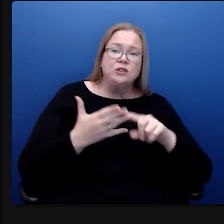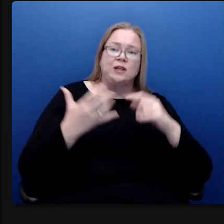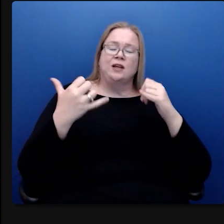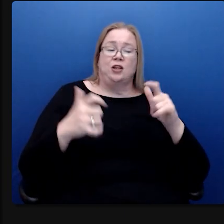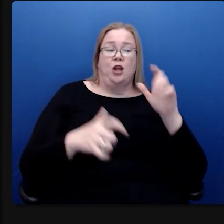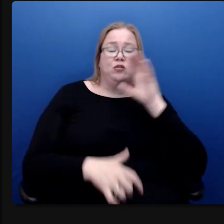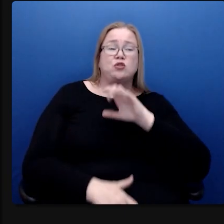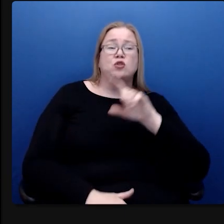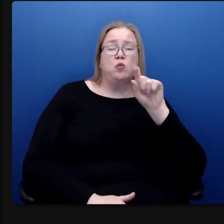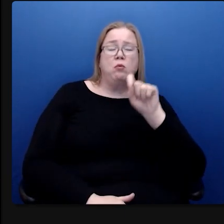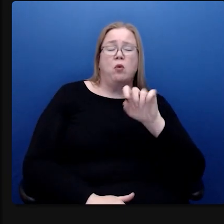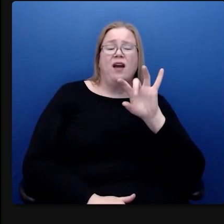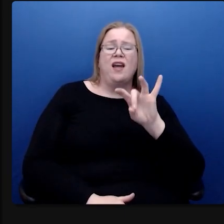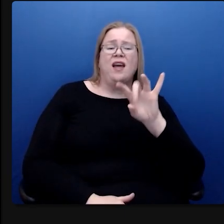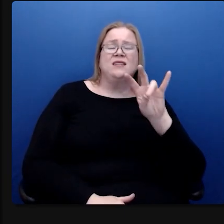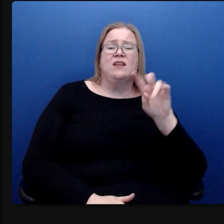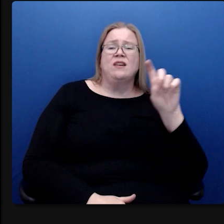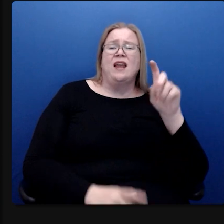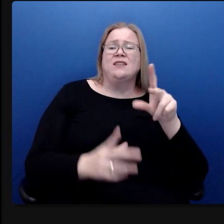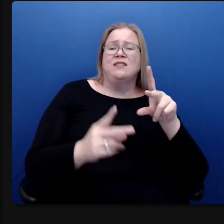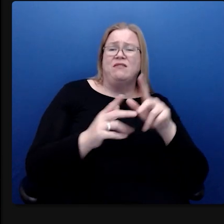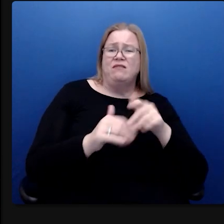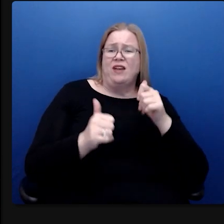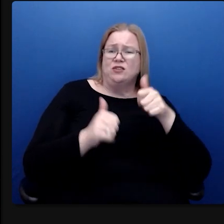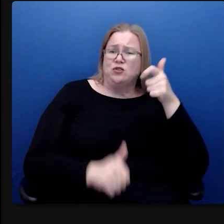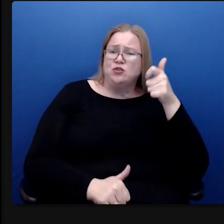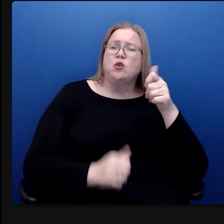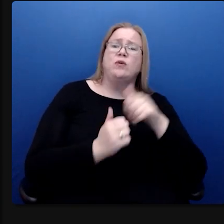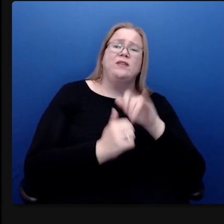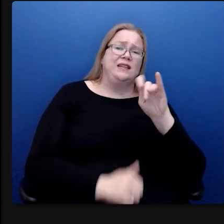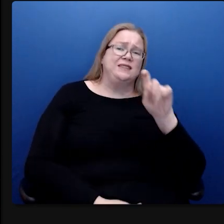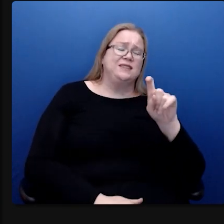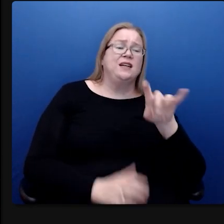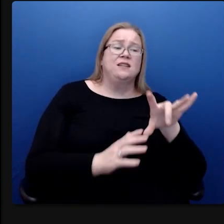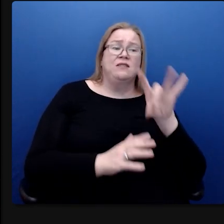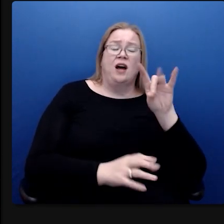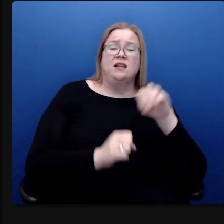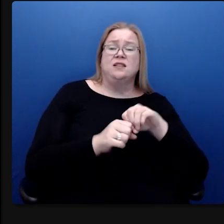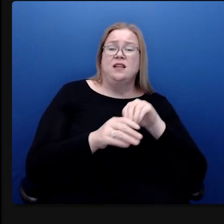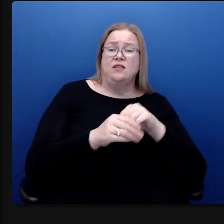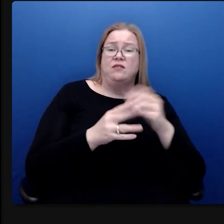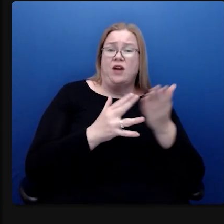you can now search 1.87x faster with our indexed find in files.